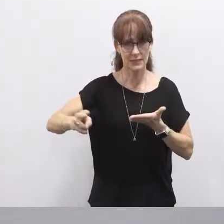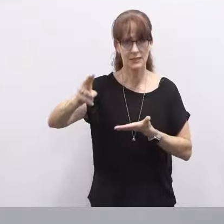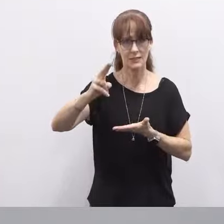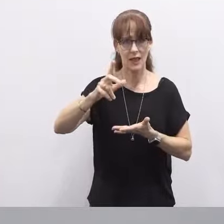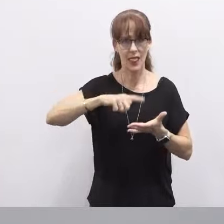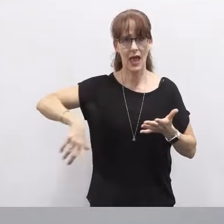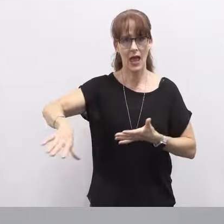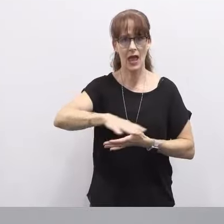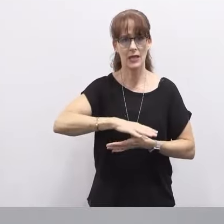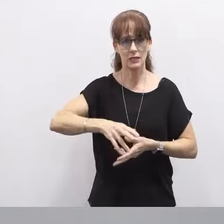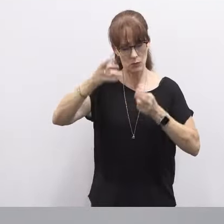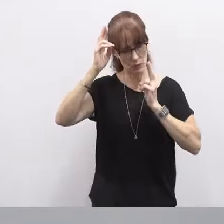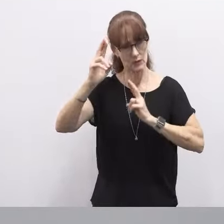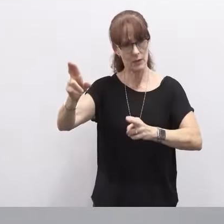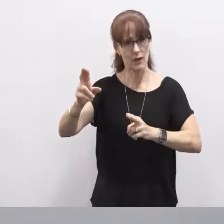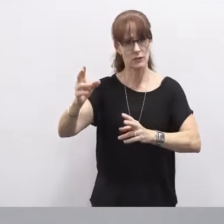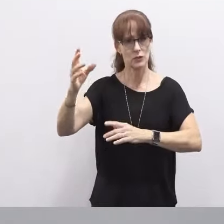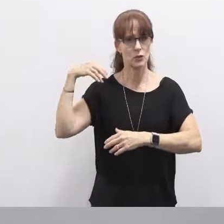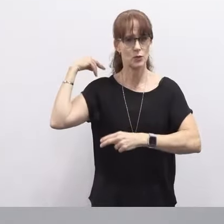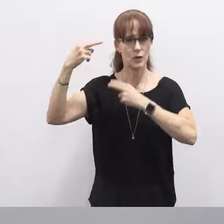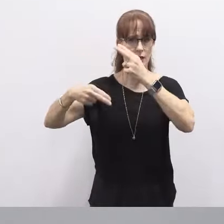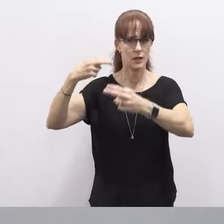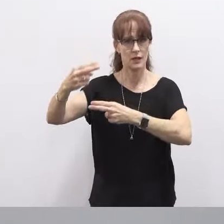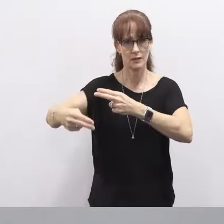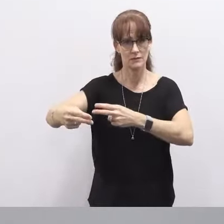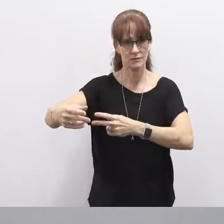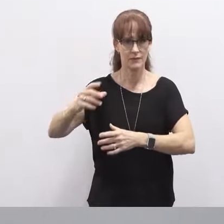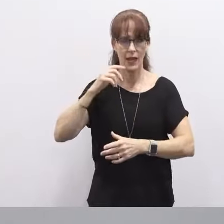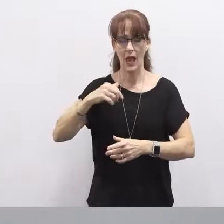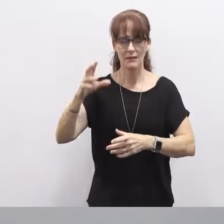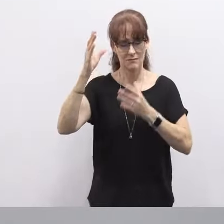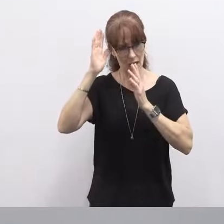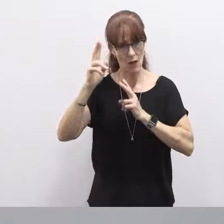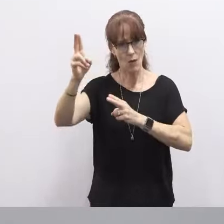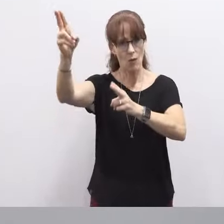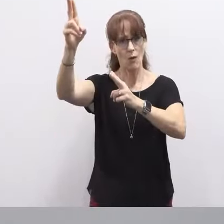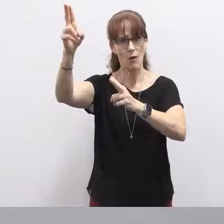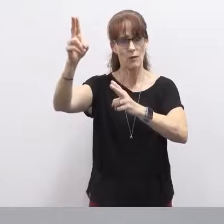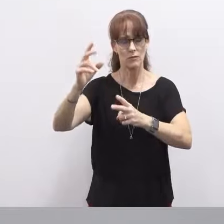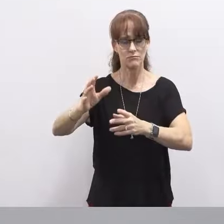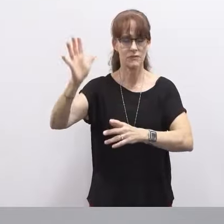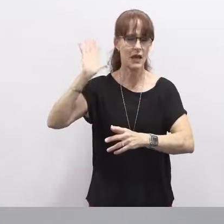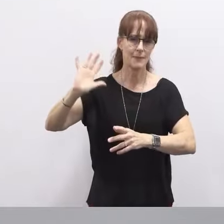We pay our respects to ancestors, elders and our relatives relations past, present and emerging.